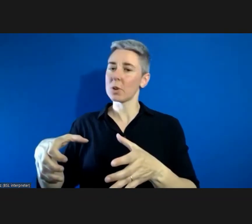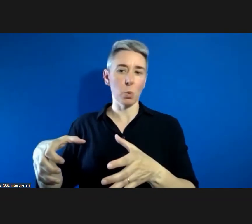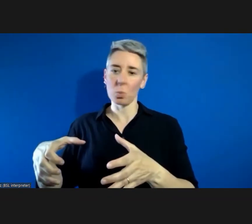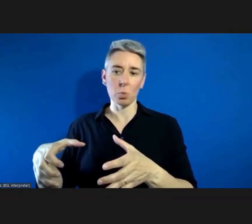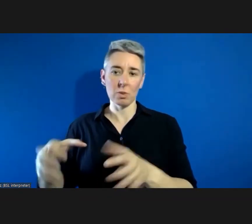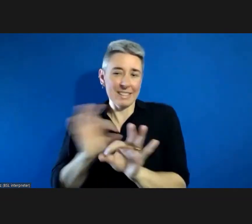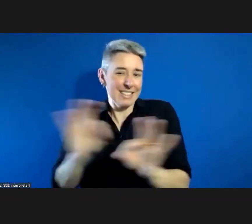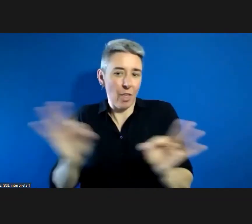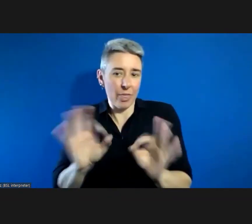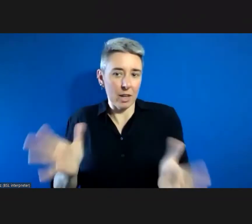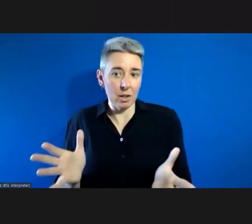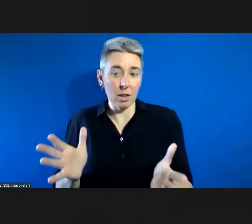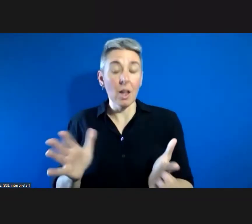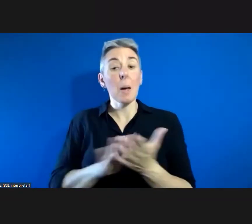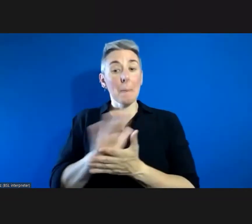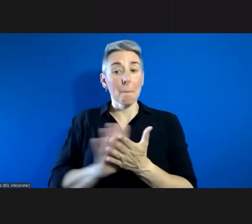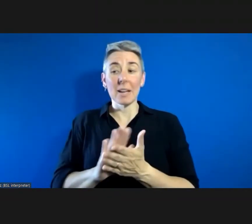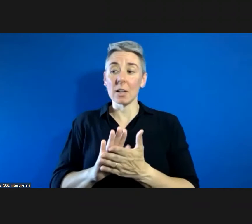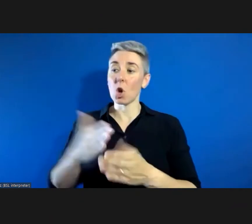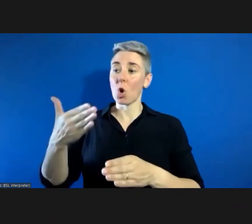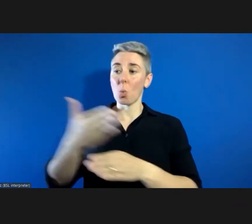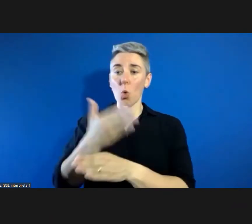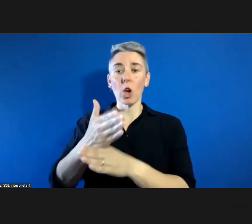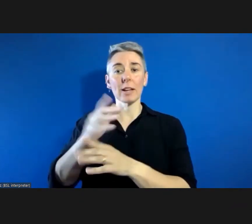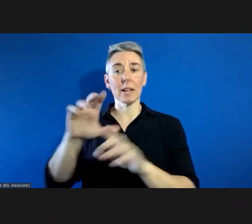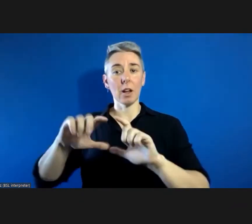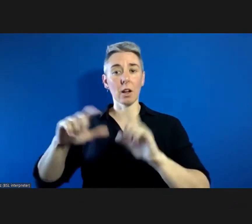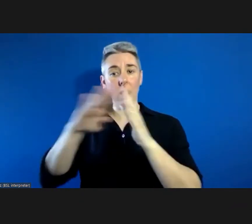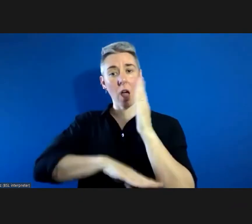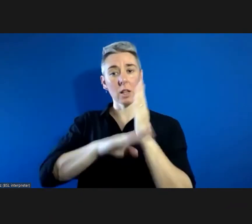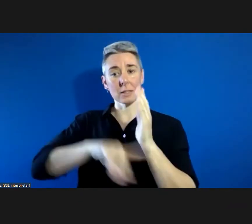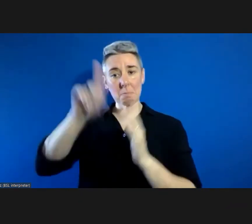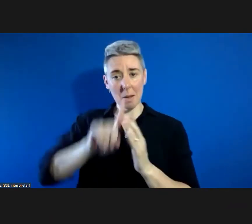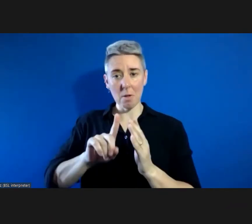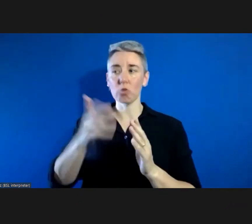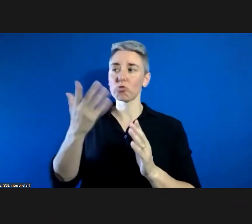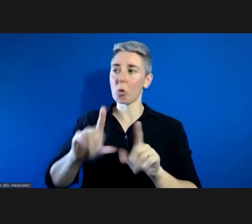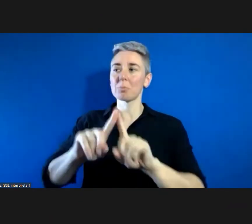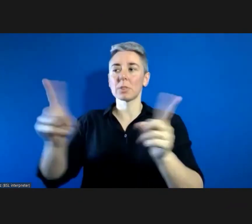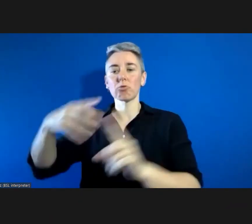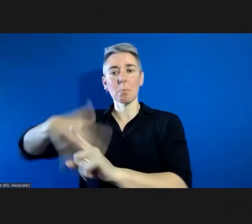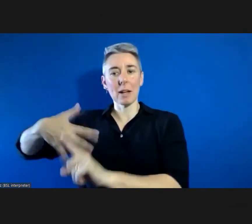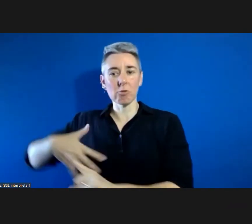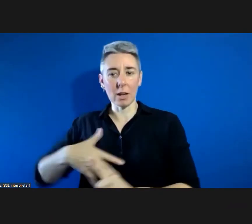is working class people from across diversity. And once here, we have to work hard to make our